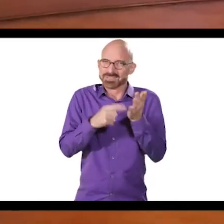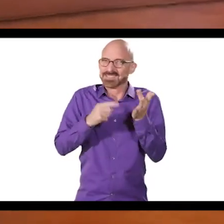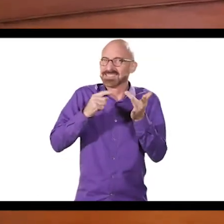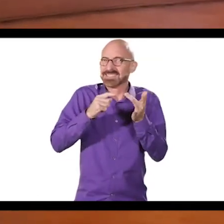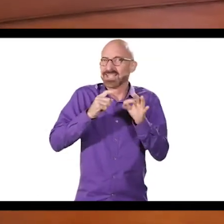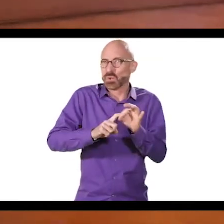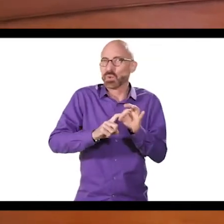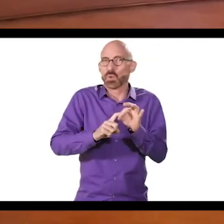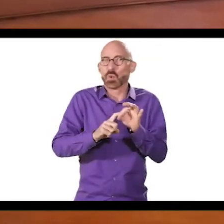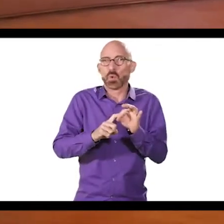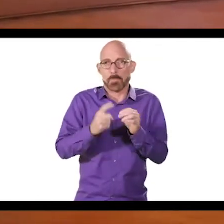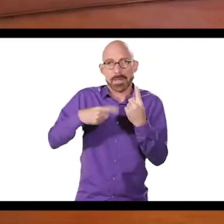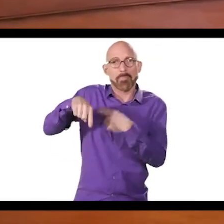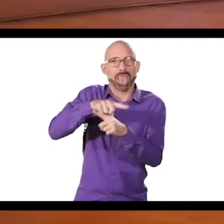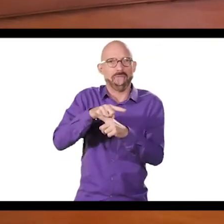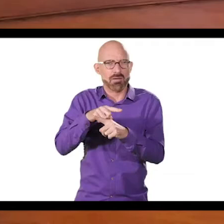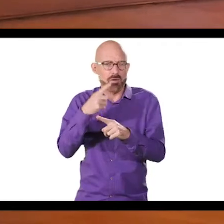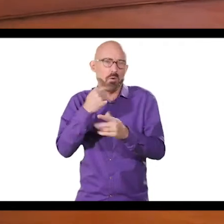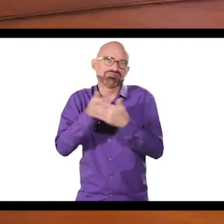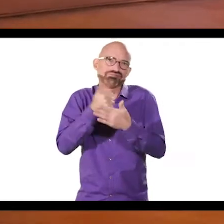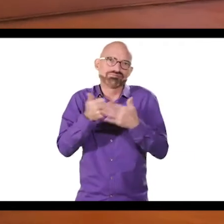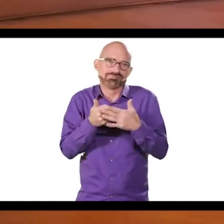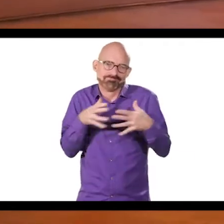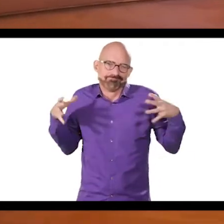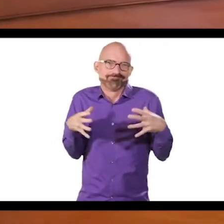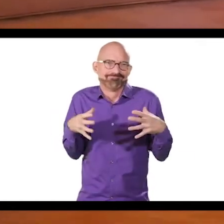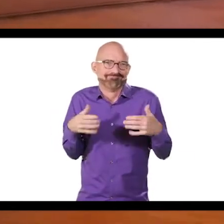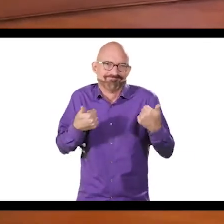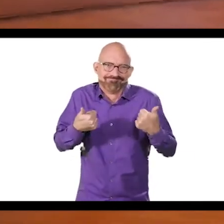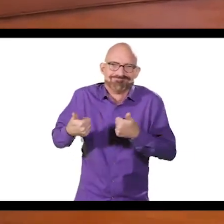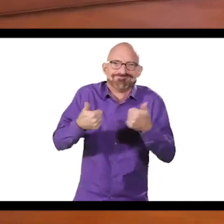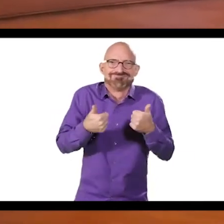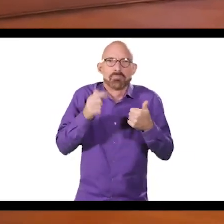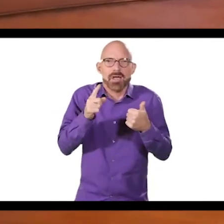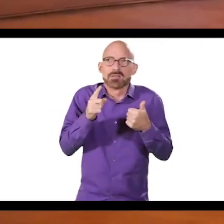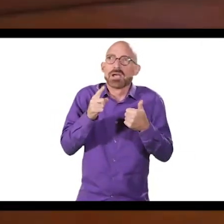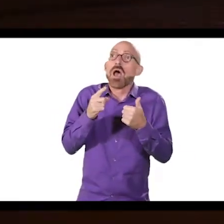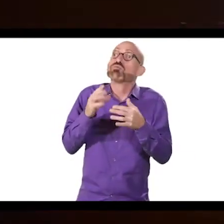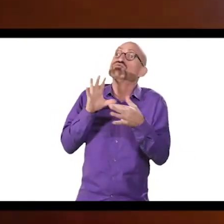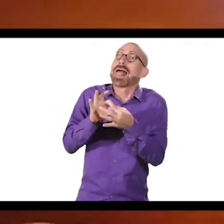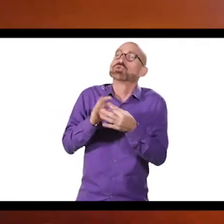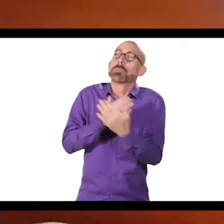we often find ourselves outside traditional narratives when it comes to love and relationships.